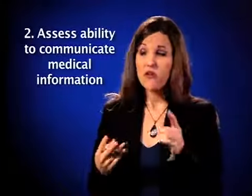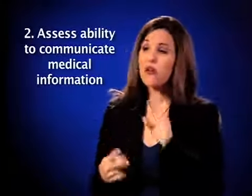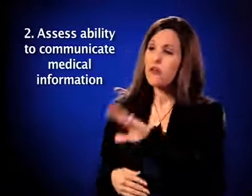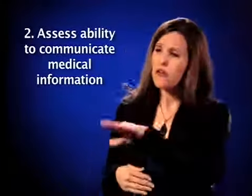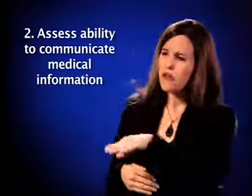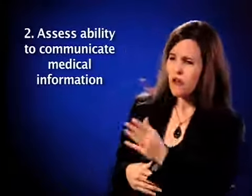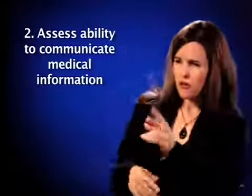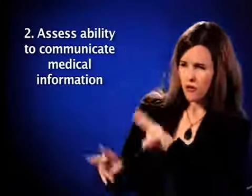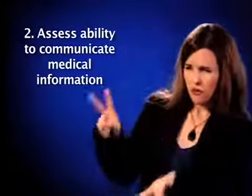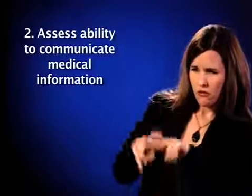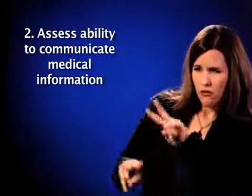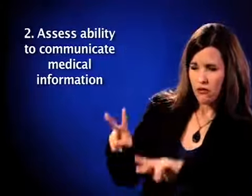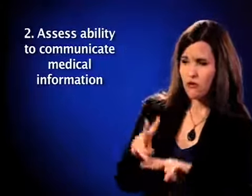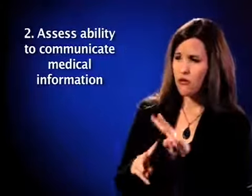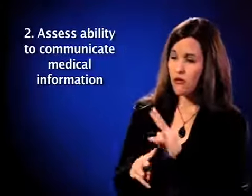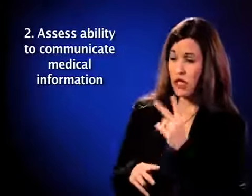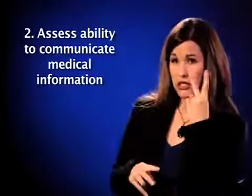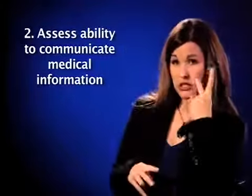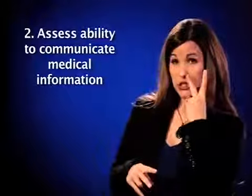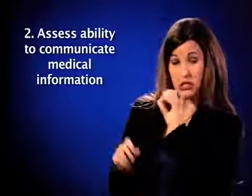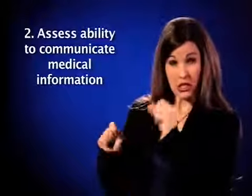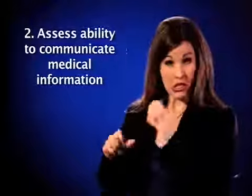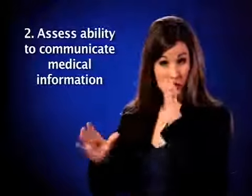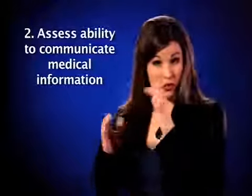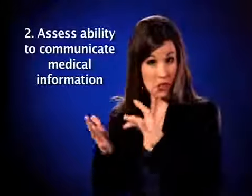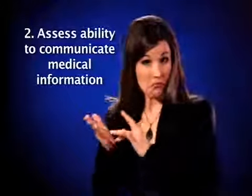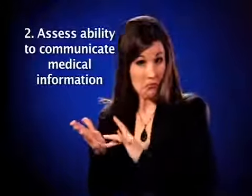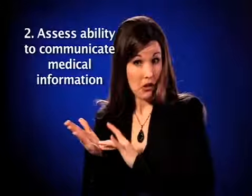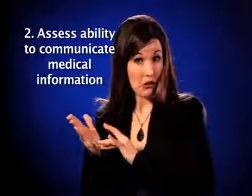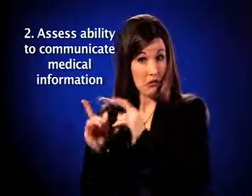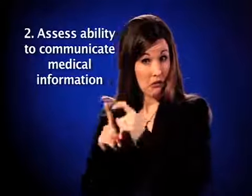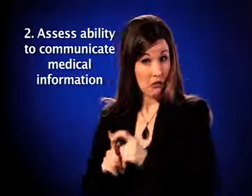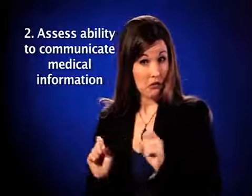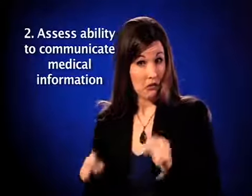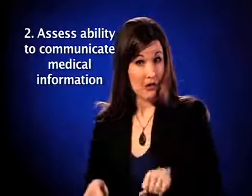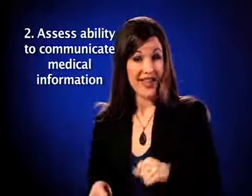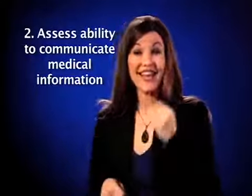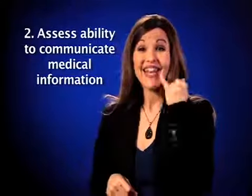Second assess the interpreters ability to communicate medical information